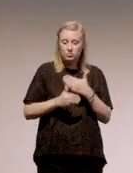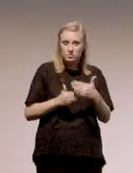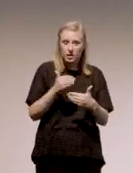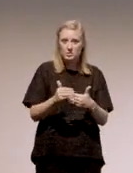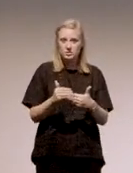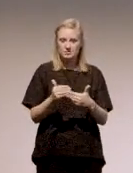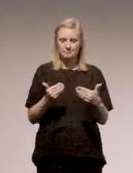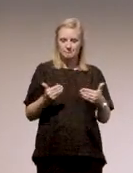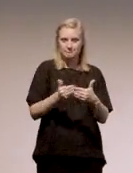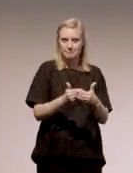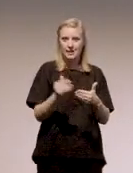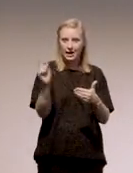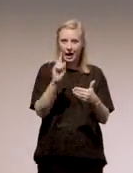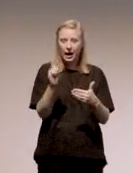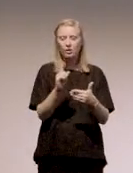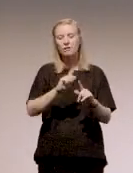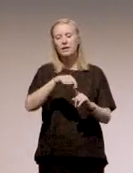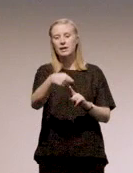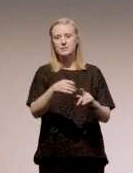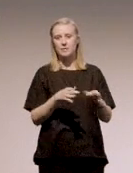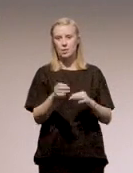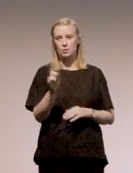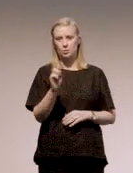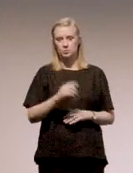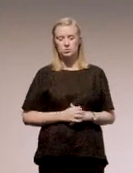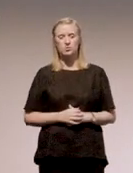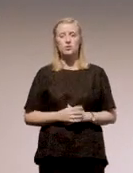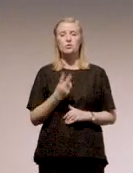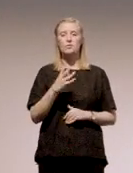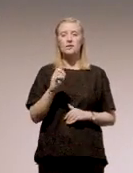So, in 2018, a new government was elected in South Australia,